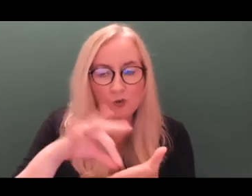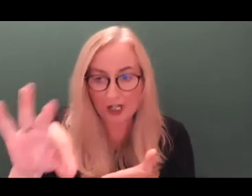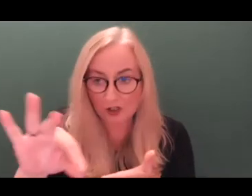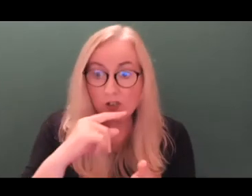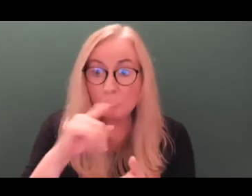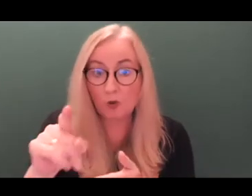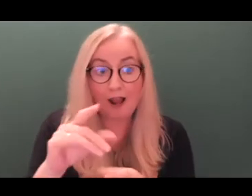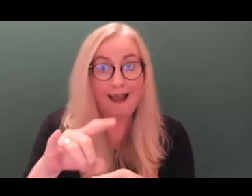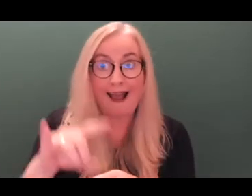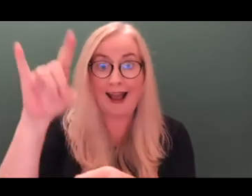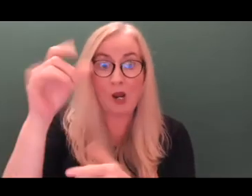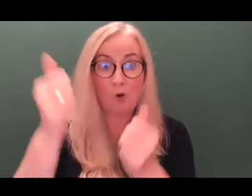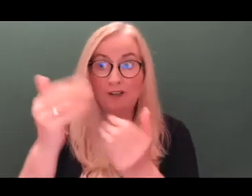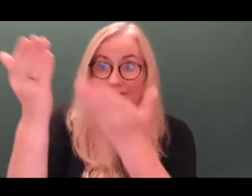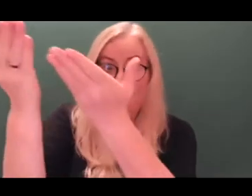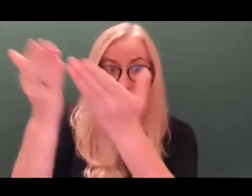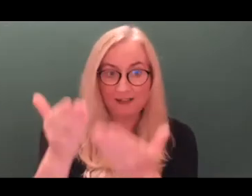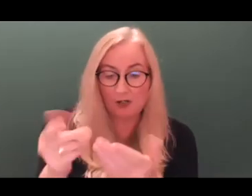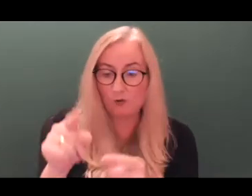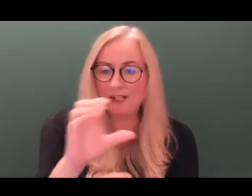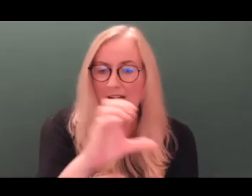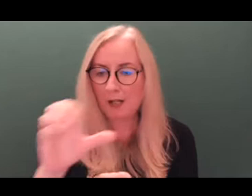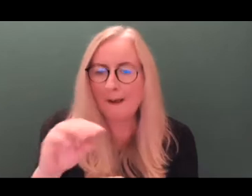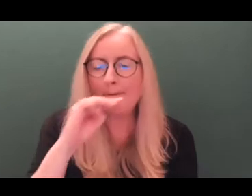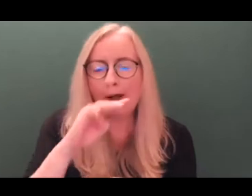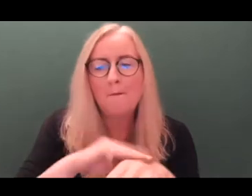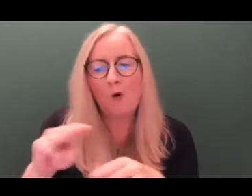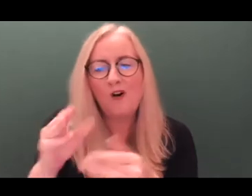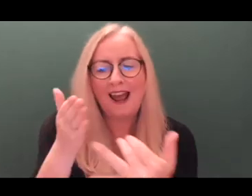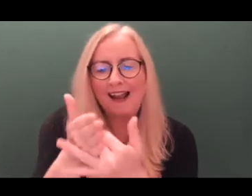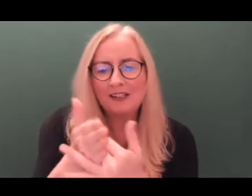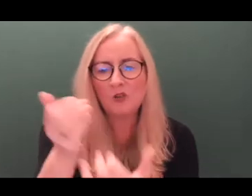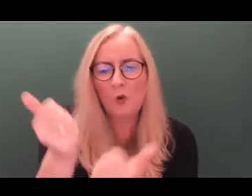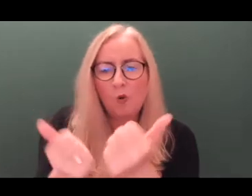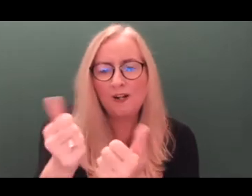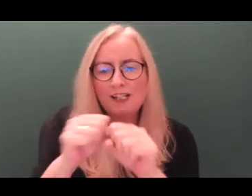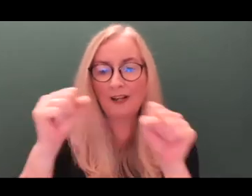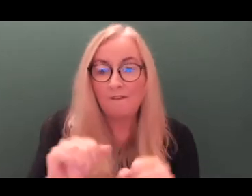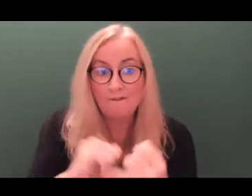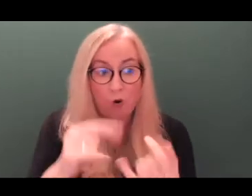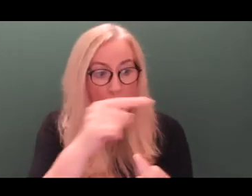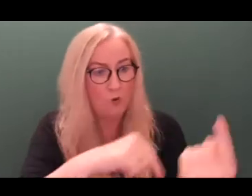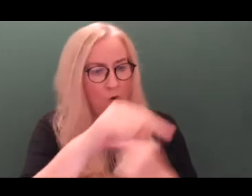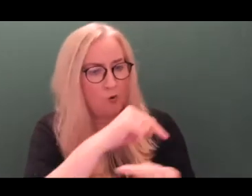the Circuit Court should improve accessibility to the courts for those who require it, and reduce